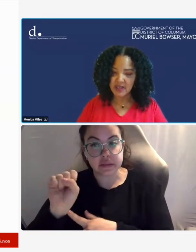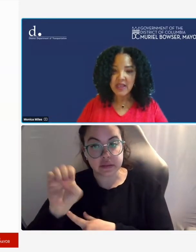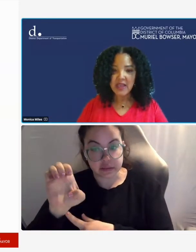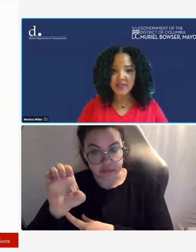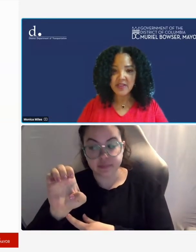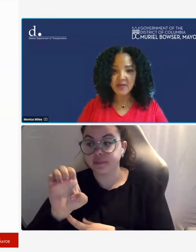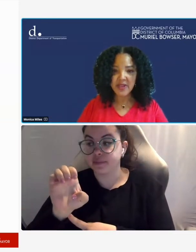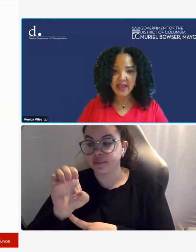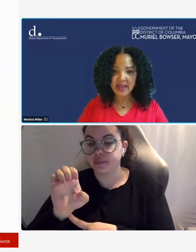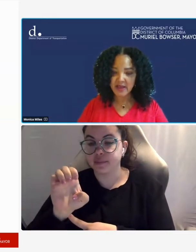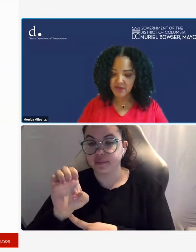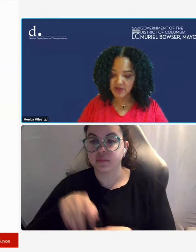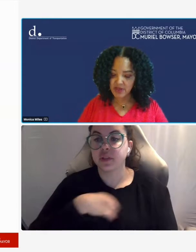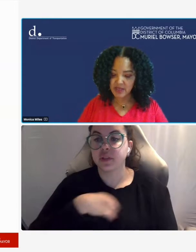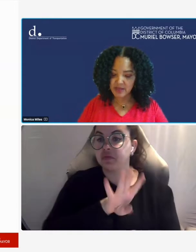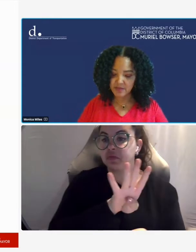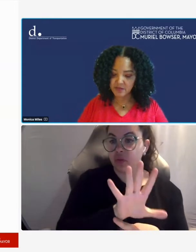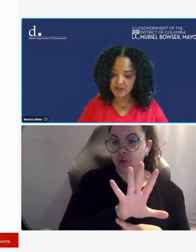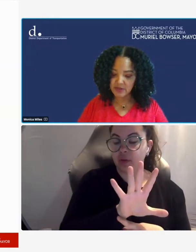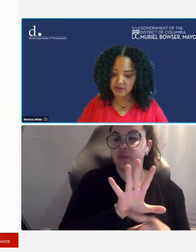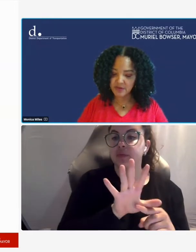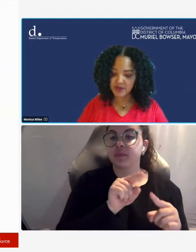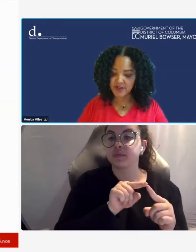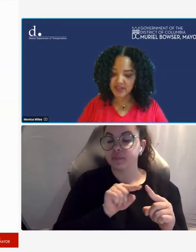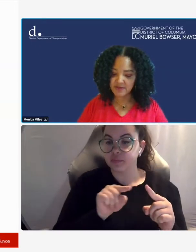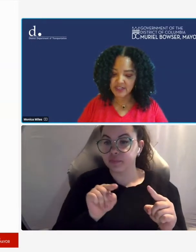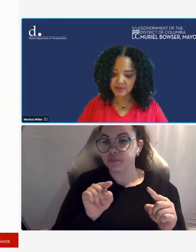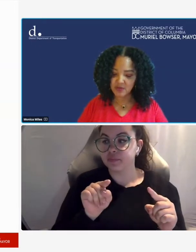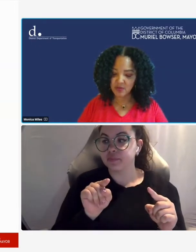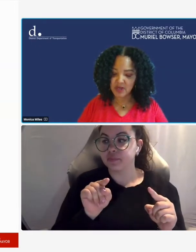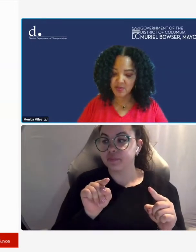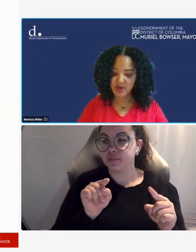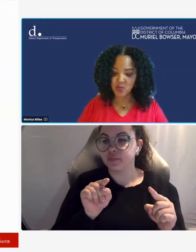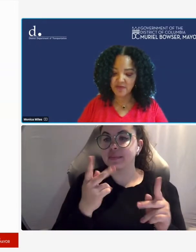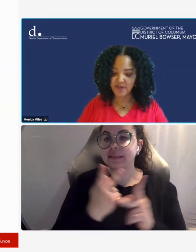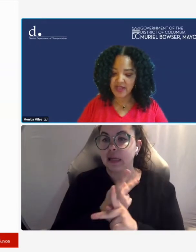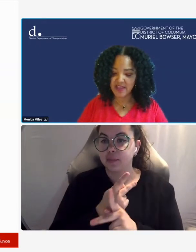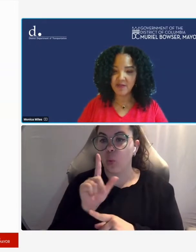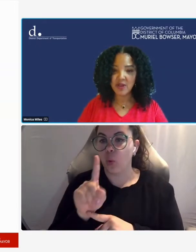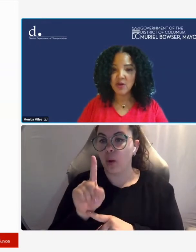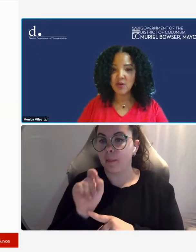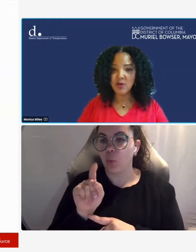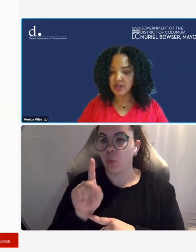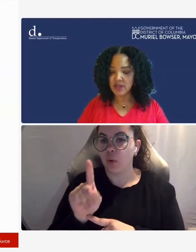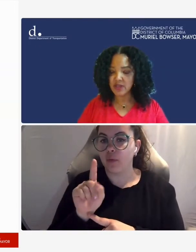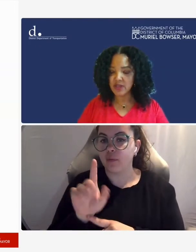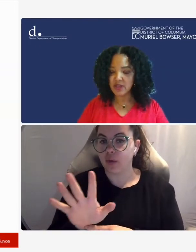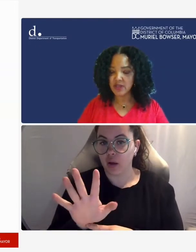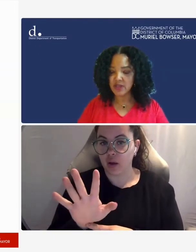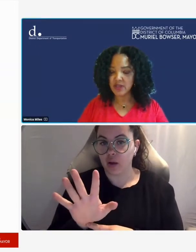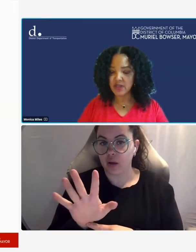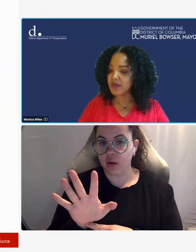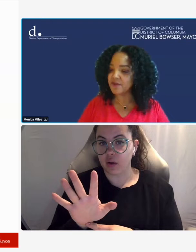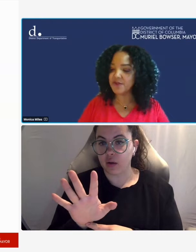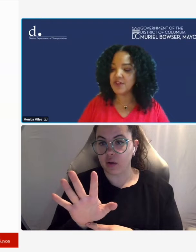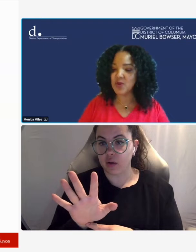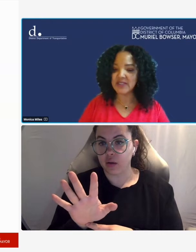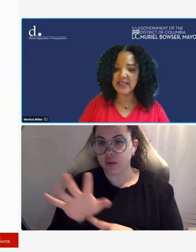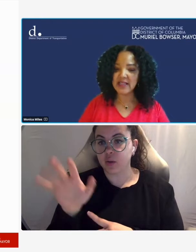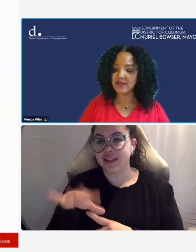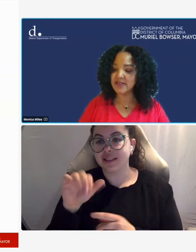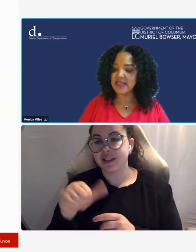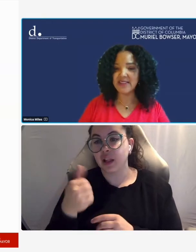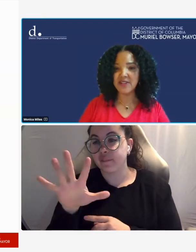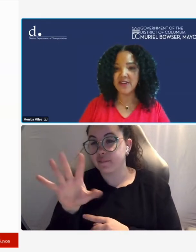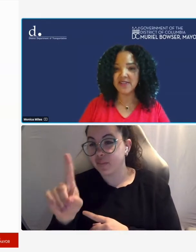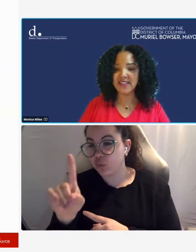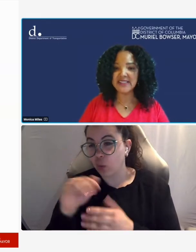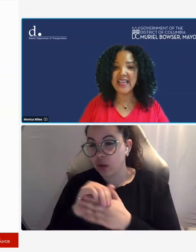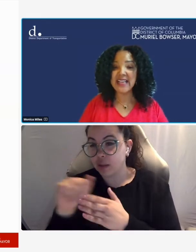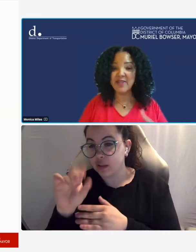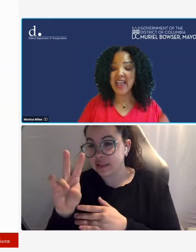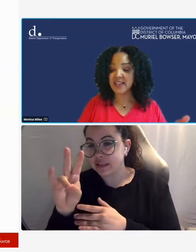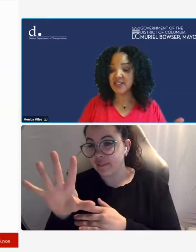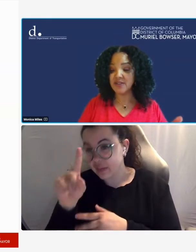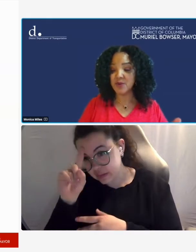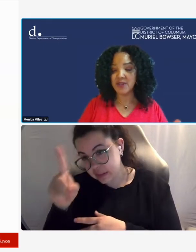and then we have um 45 times 1.15 so it is another 51.75 that has to be added to the 45